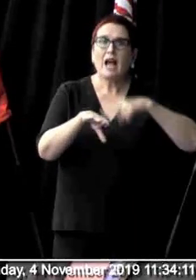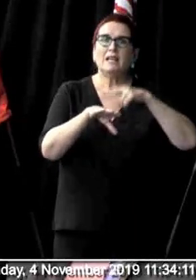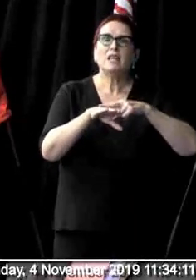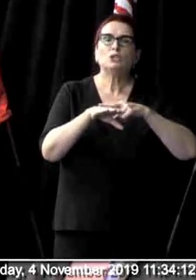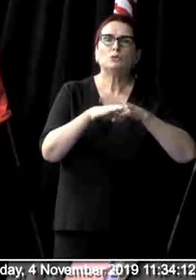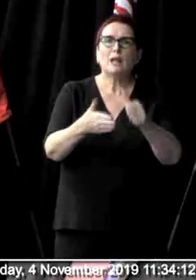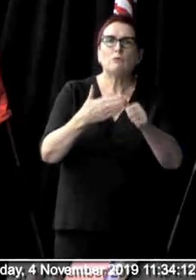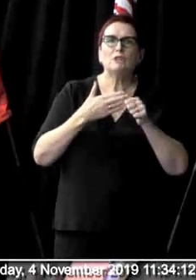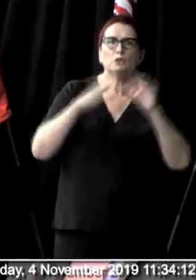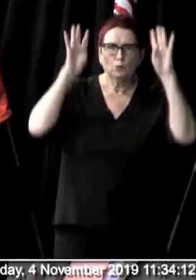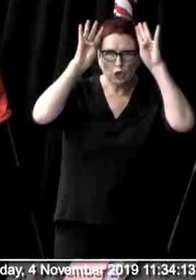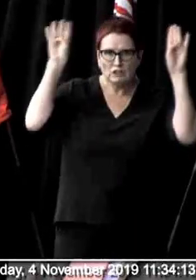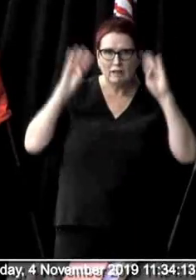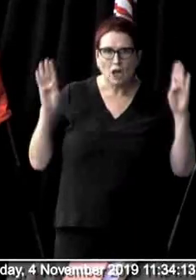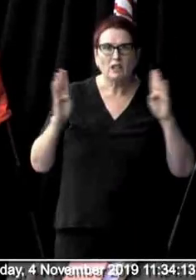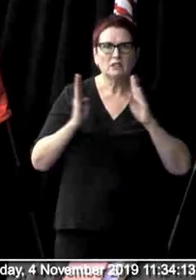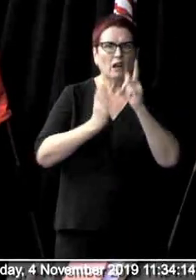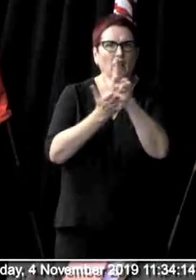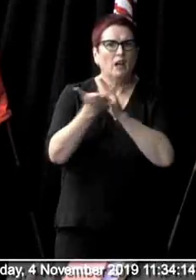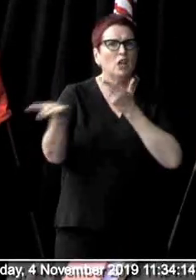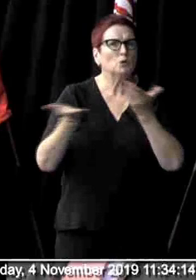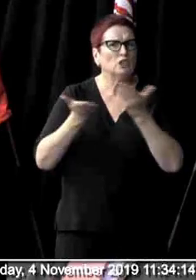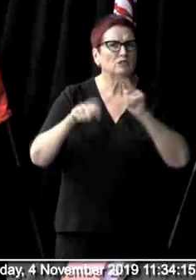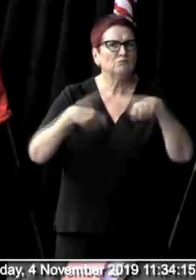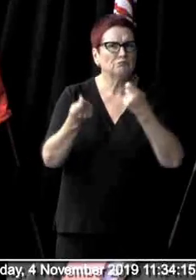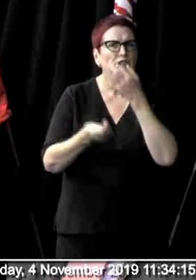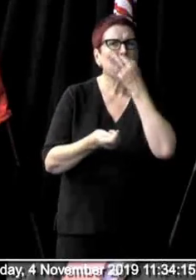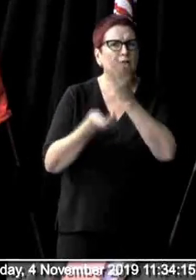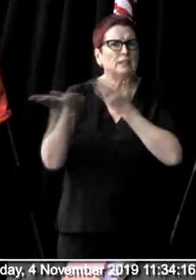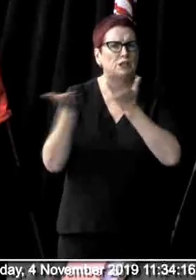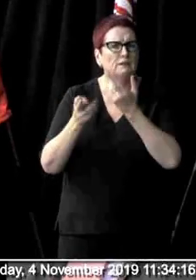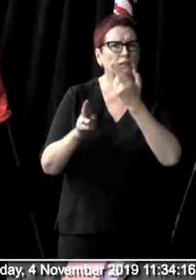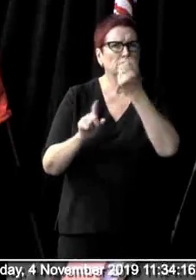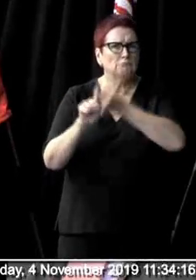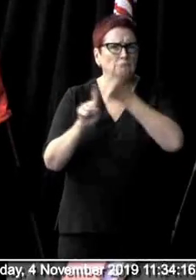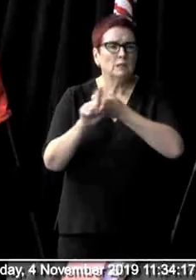to deliver free legal advisory services for people engaging with the Commission.